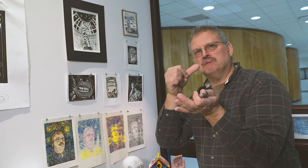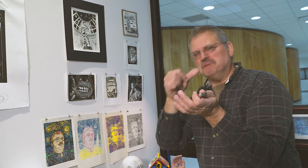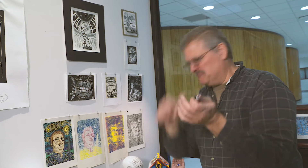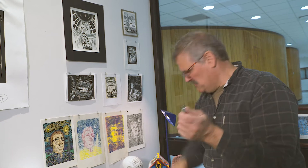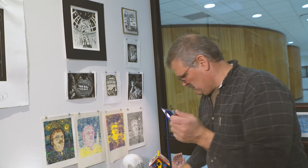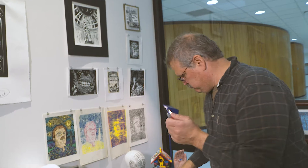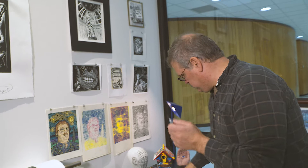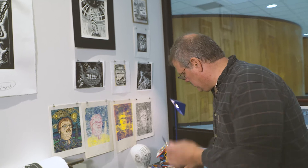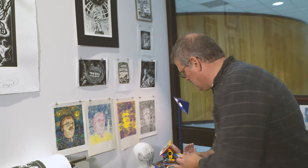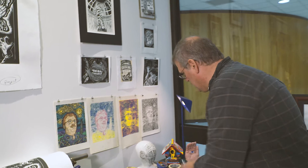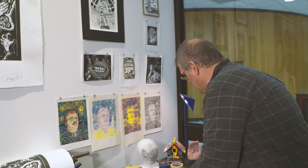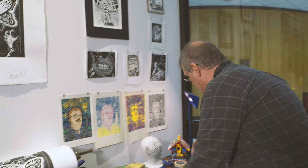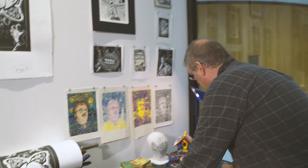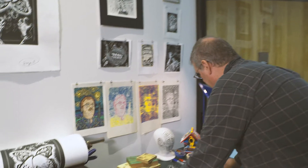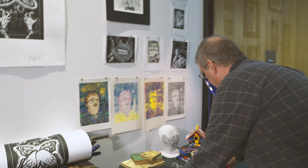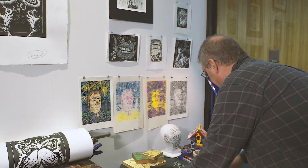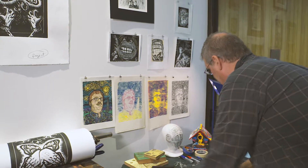This is the cutter for carving.